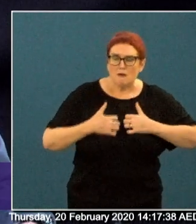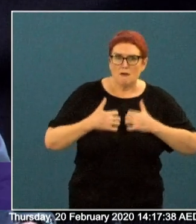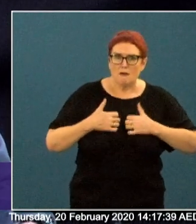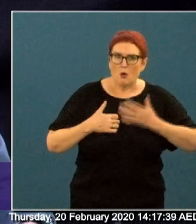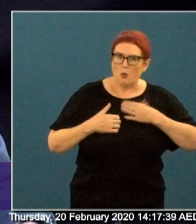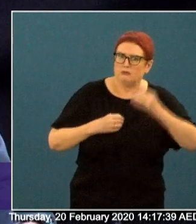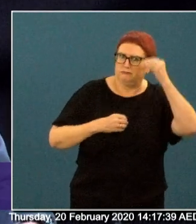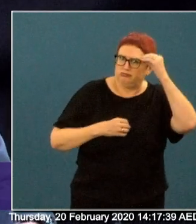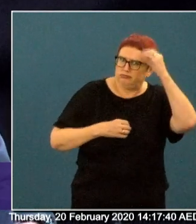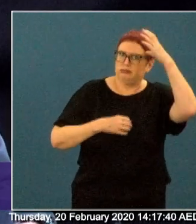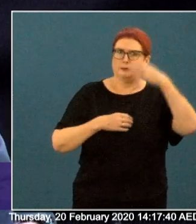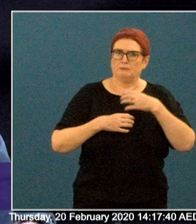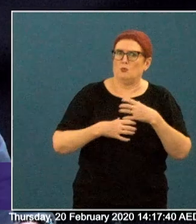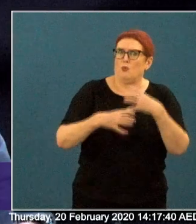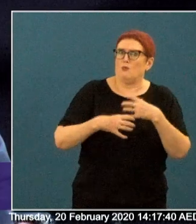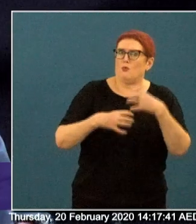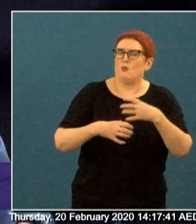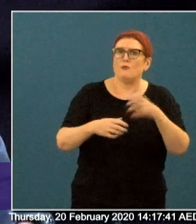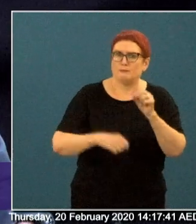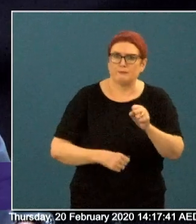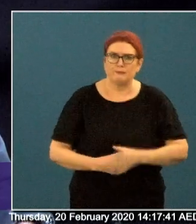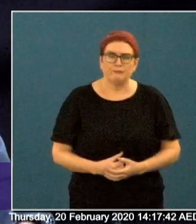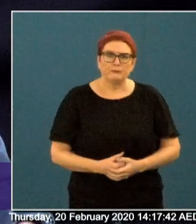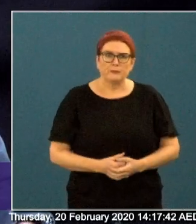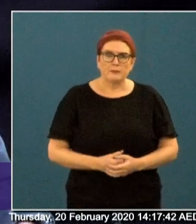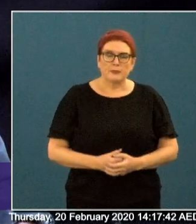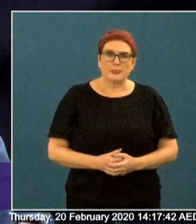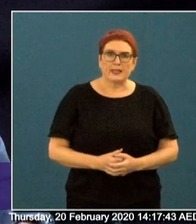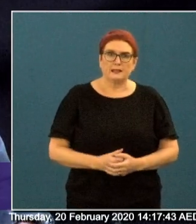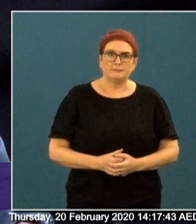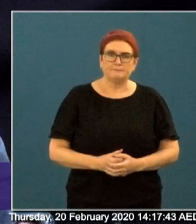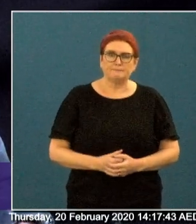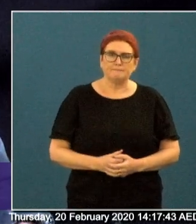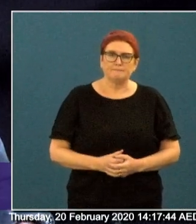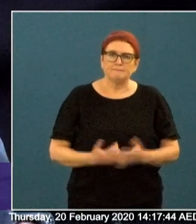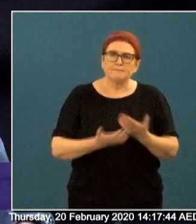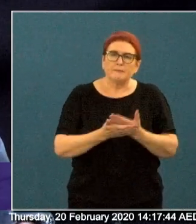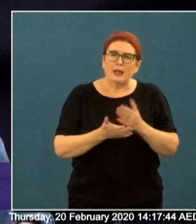The — I guess the purpose of an evaluation is so that you can prove